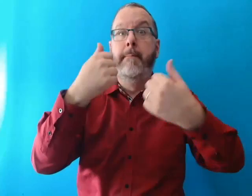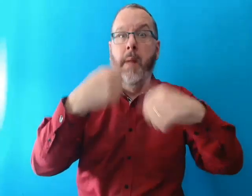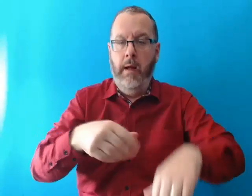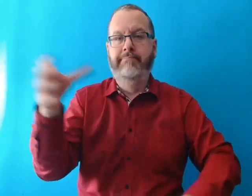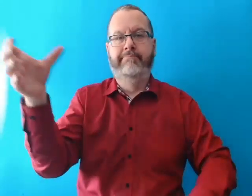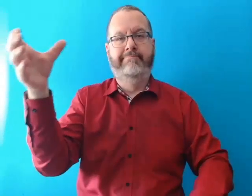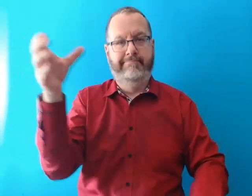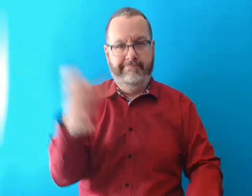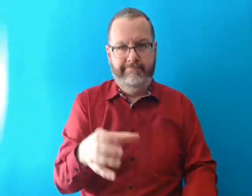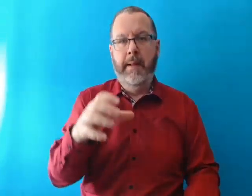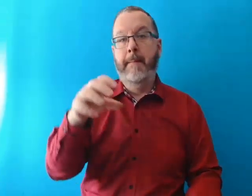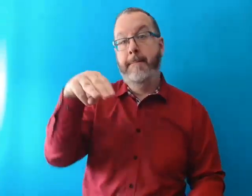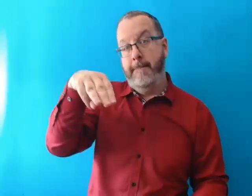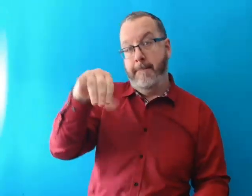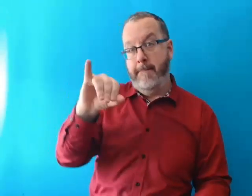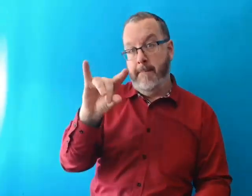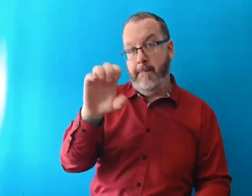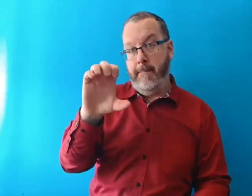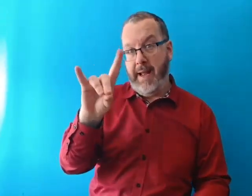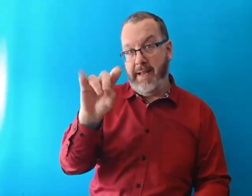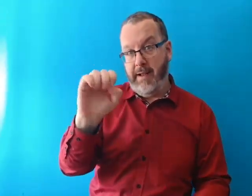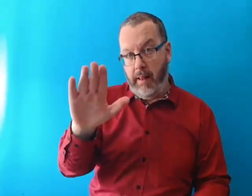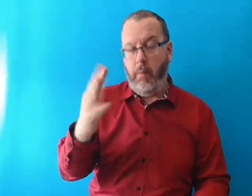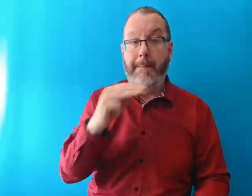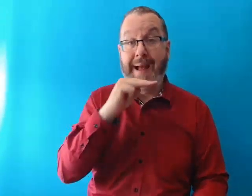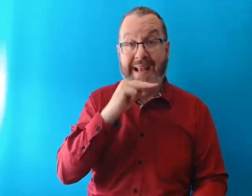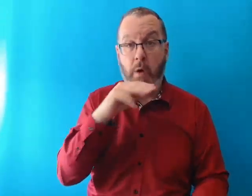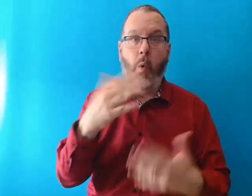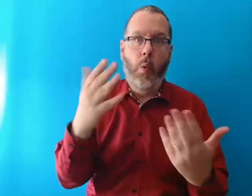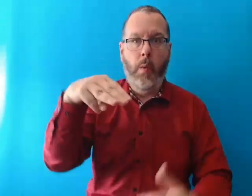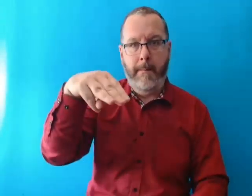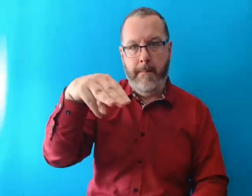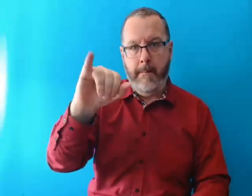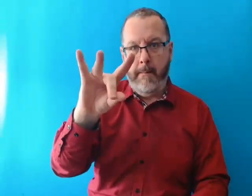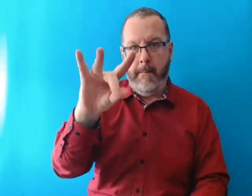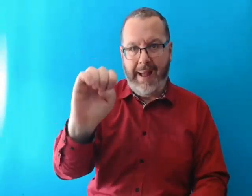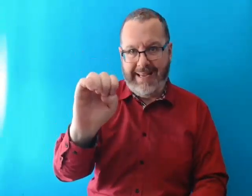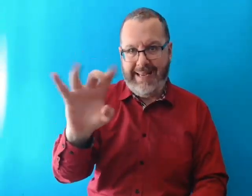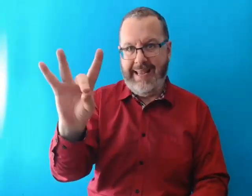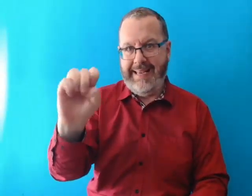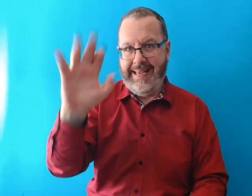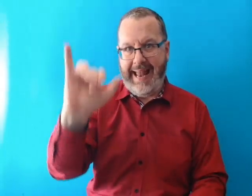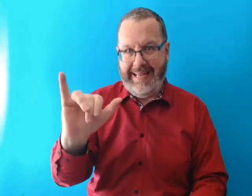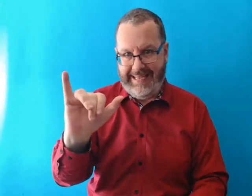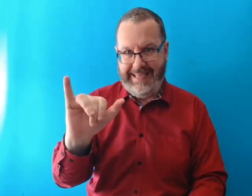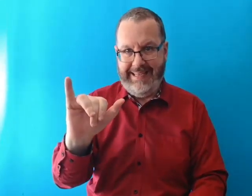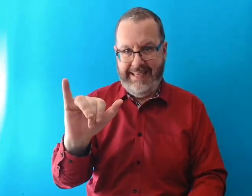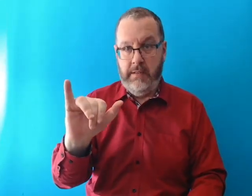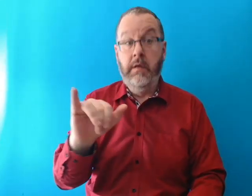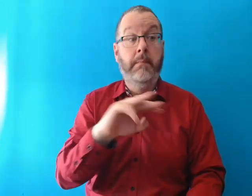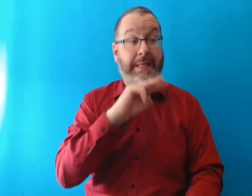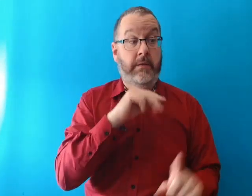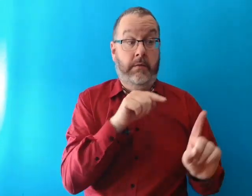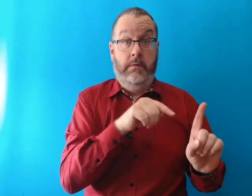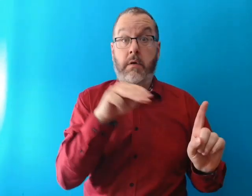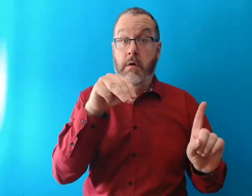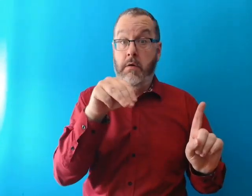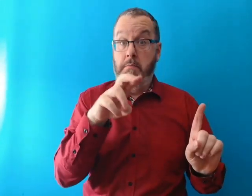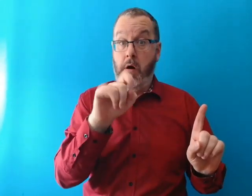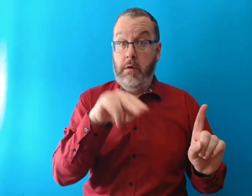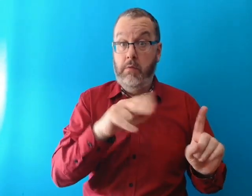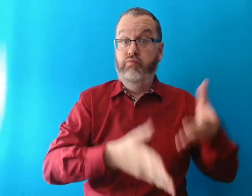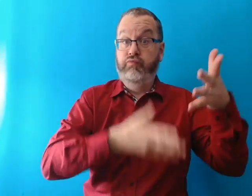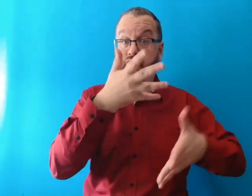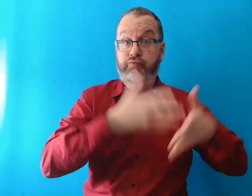and they found someone – a man named Michael or Mike Kelly, from Ballinrobe,